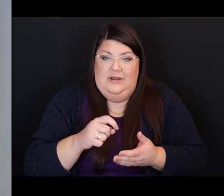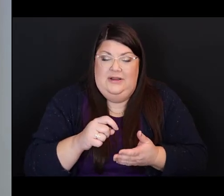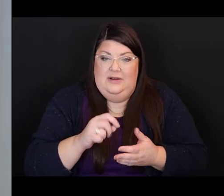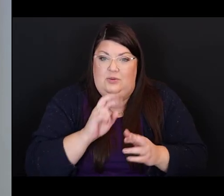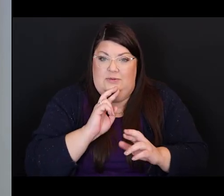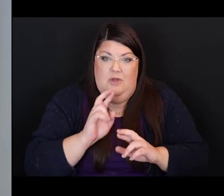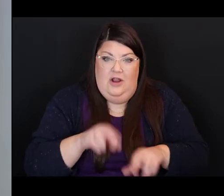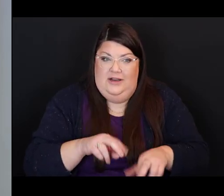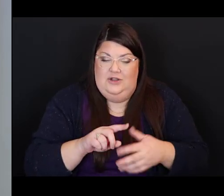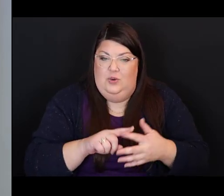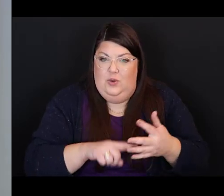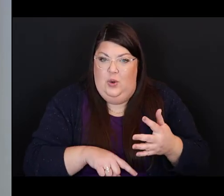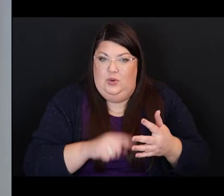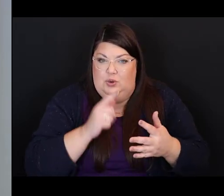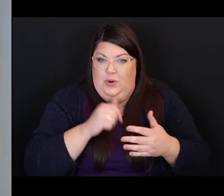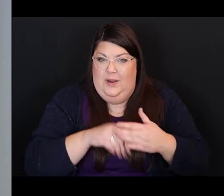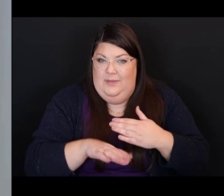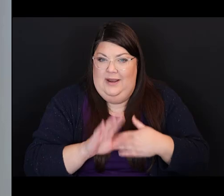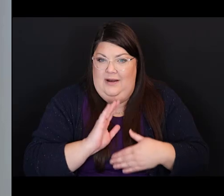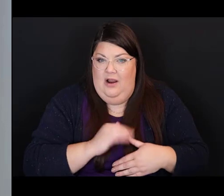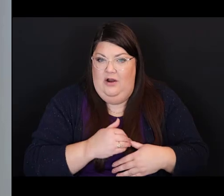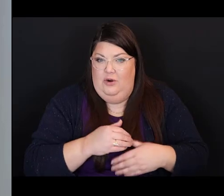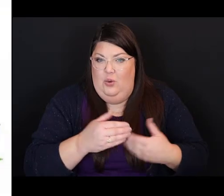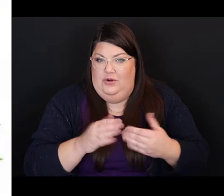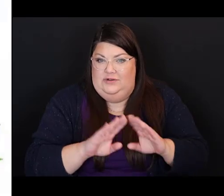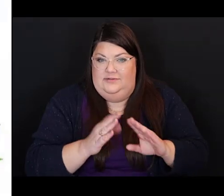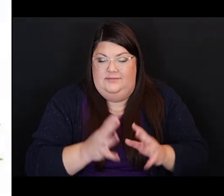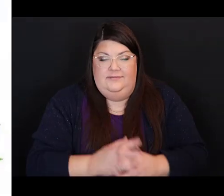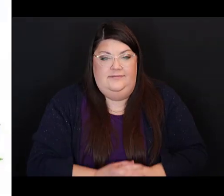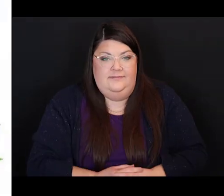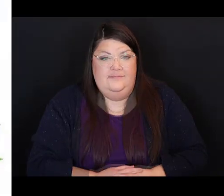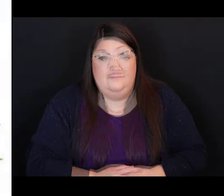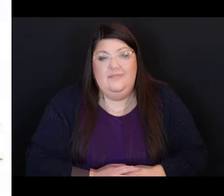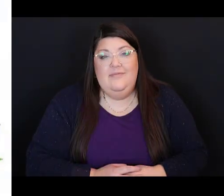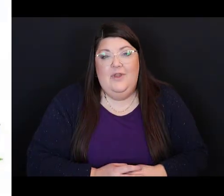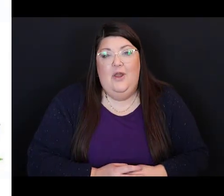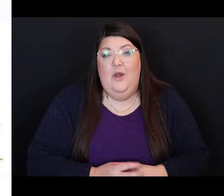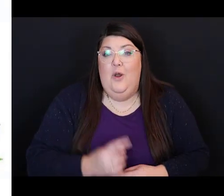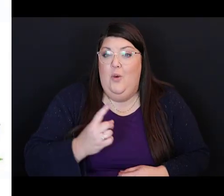responsive to those that are walking in our doors. [Heather] One of the things I really like about